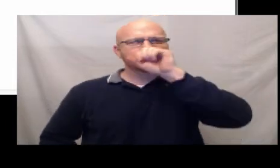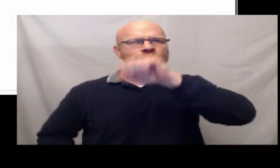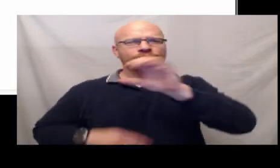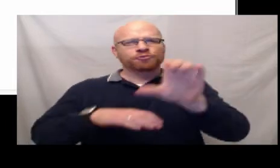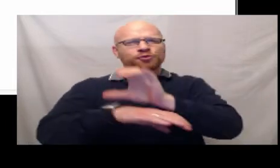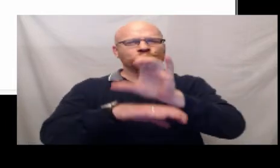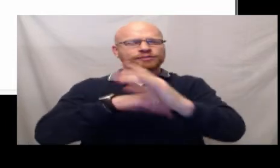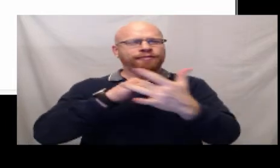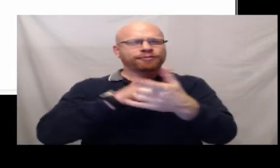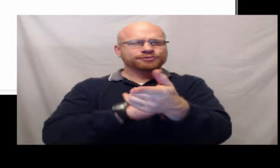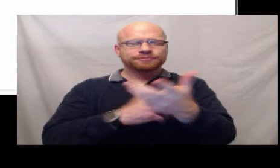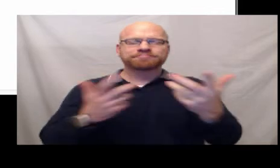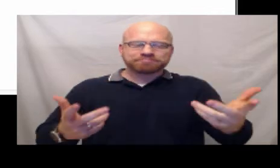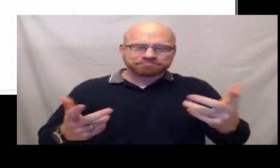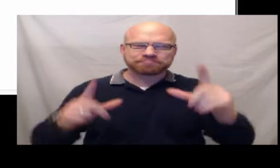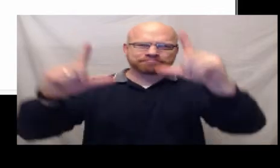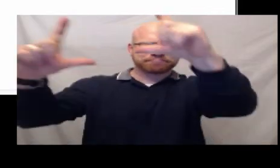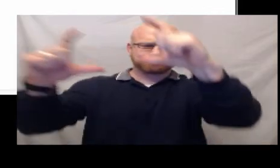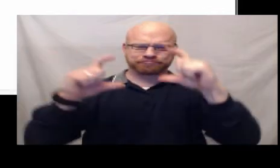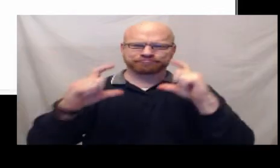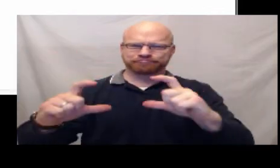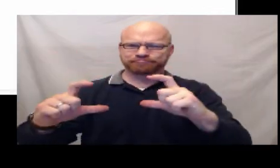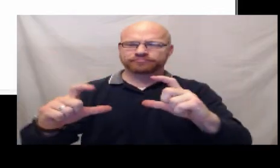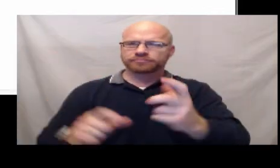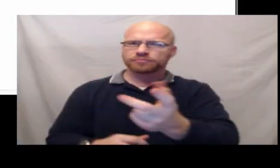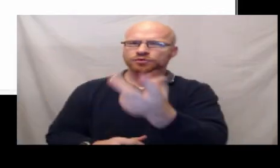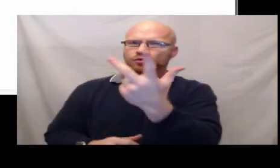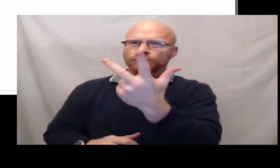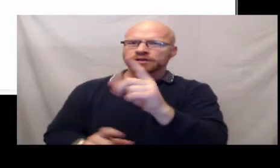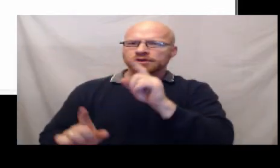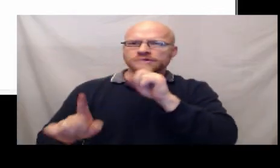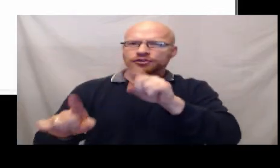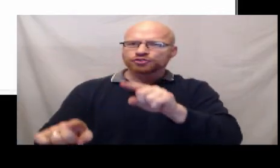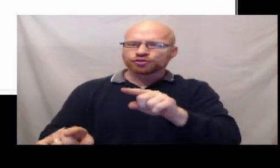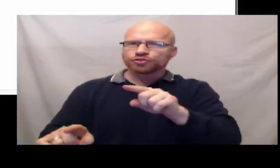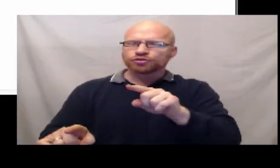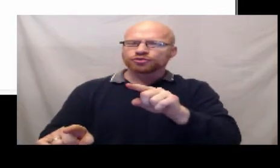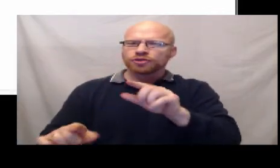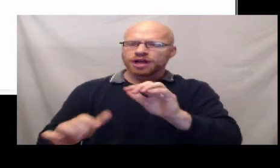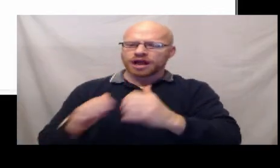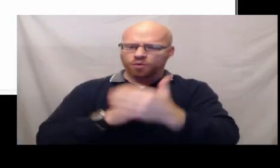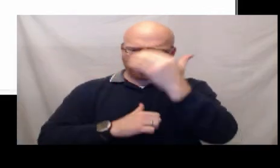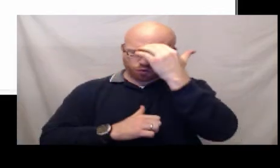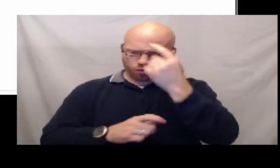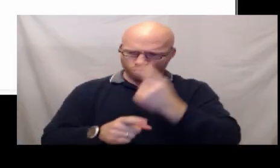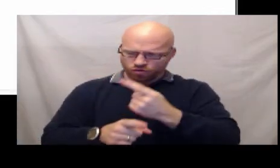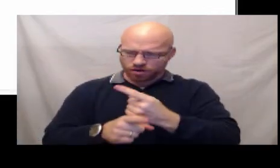I've got to tell you I love computer technology. So we have our three answers I've copied and brought down below.